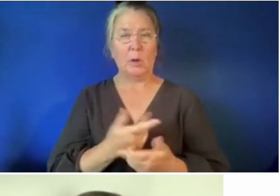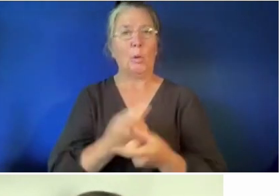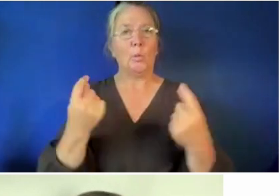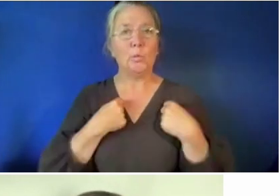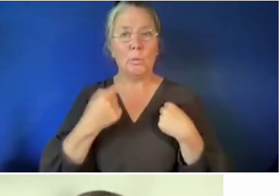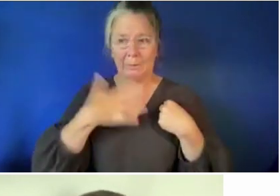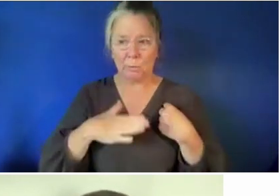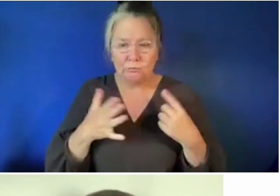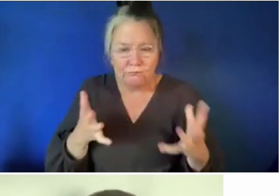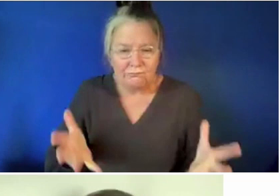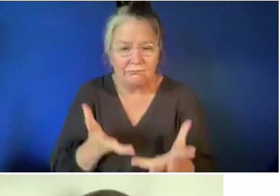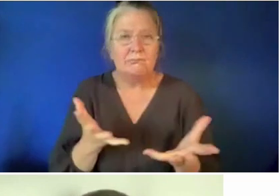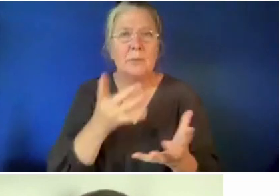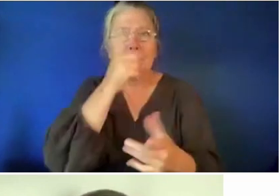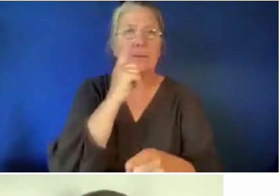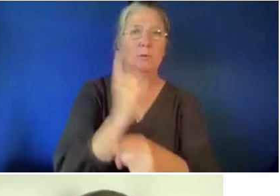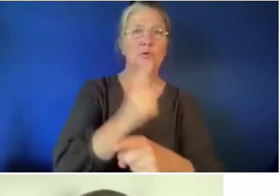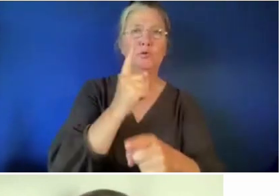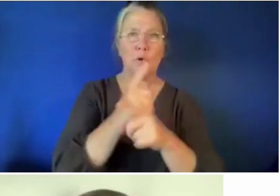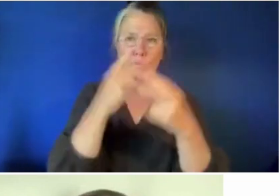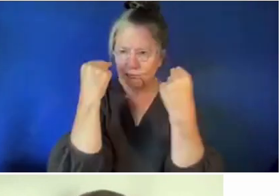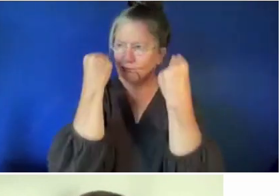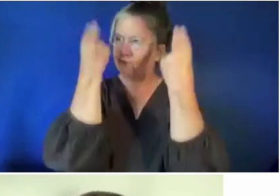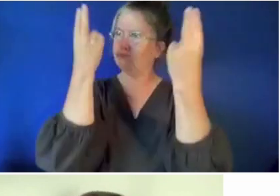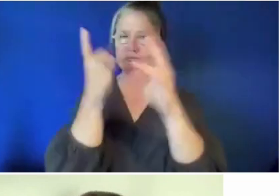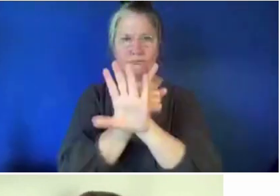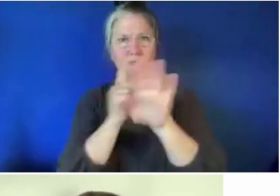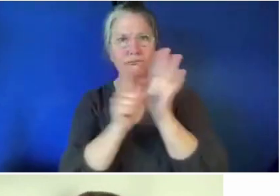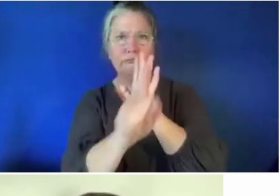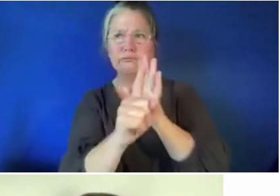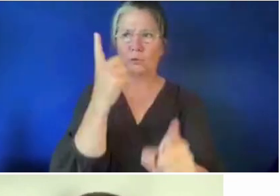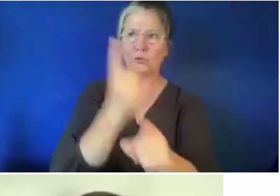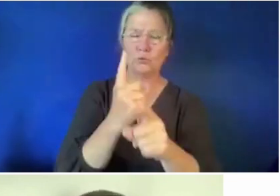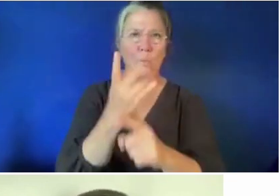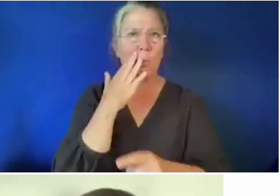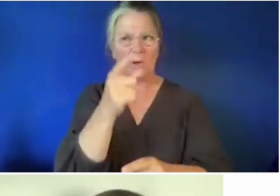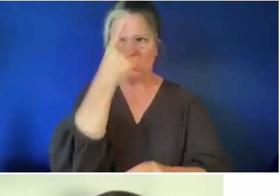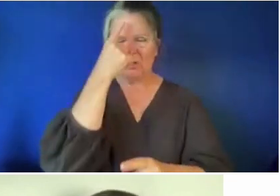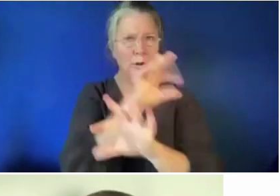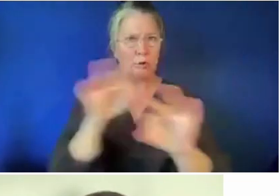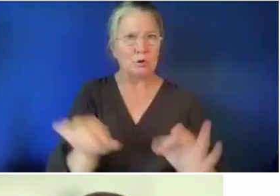The ability to speak up when you don't think something is right, that's a challenge that goes all the way down